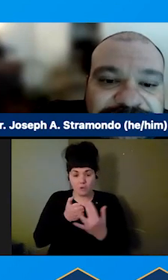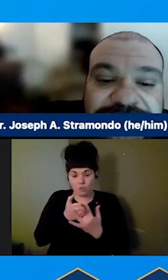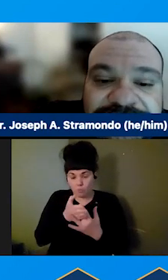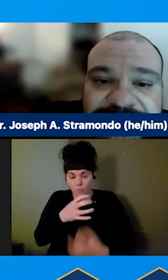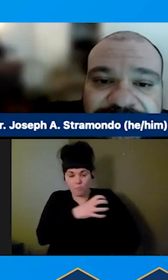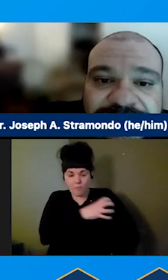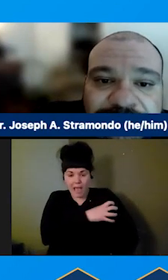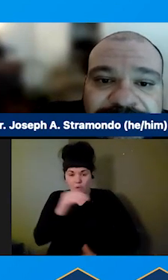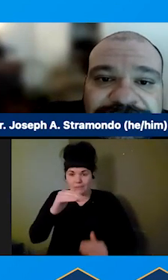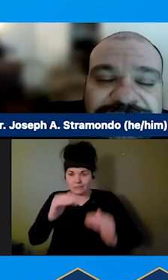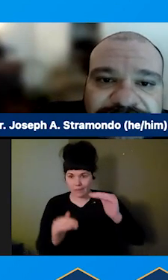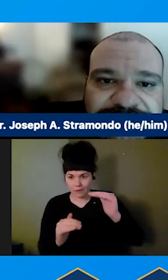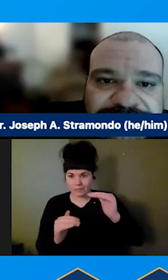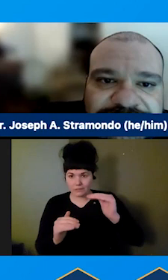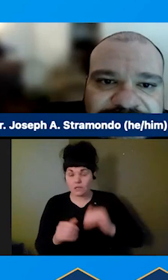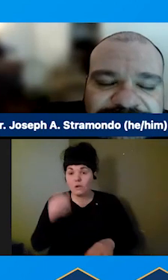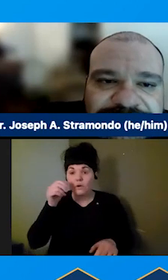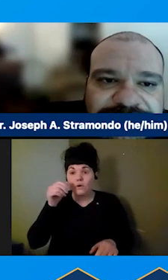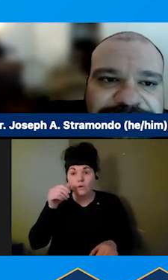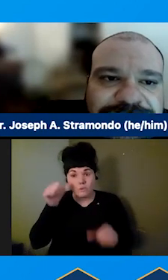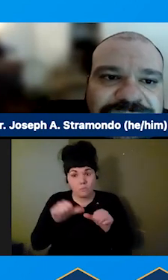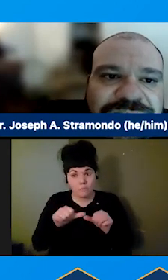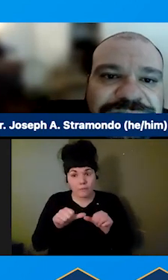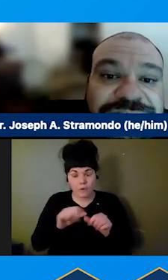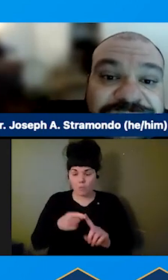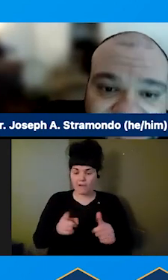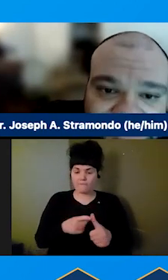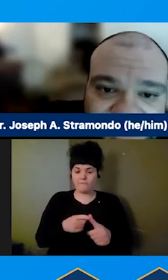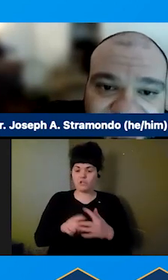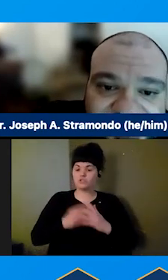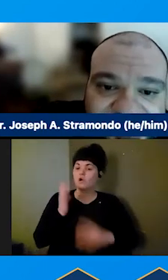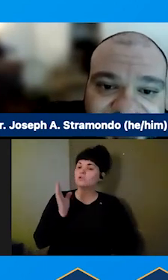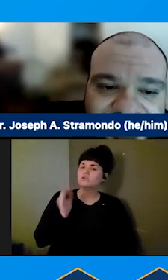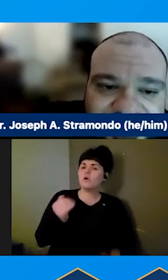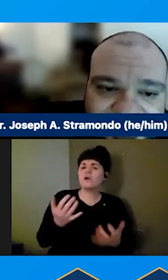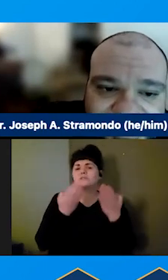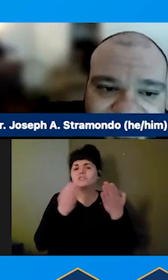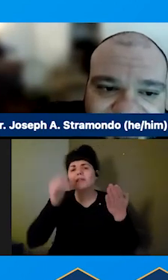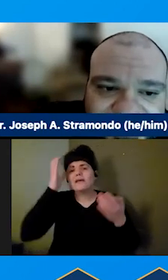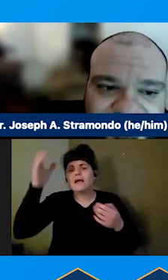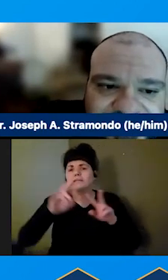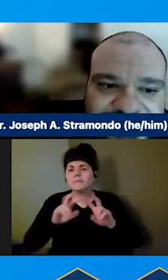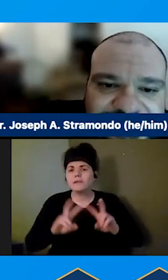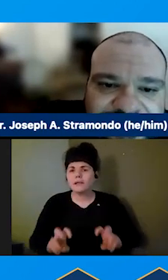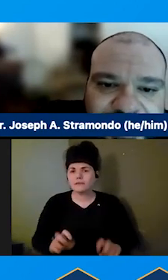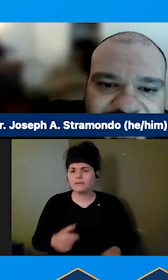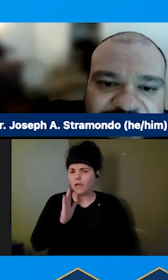of the talk I wanted to suggest that this concept analysis that I'm going to be doing, this way